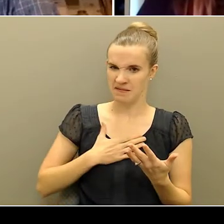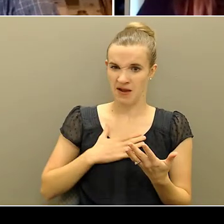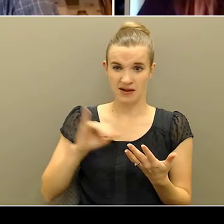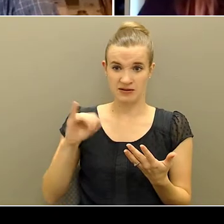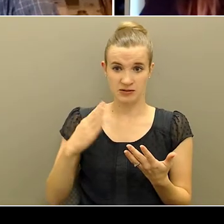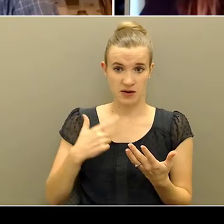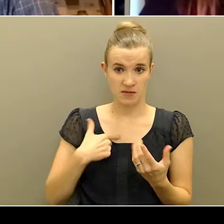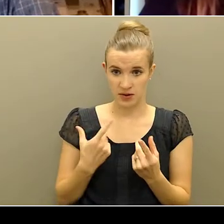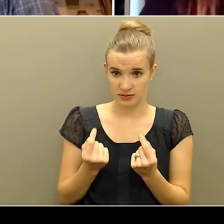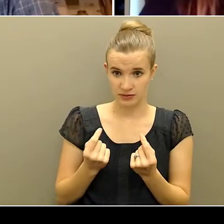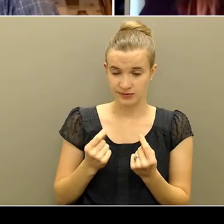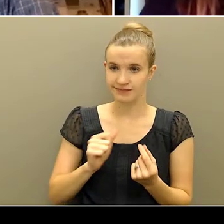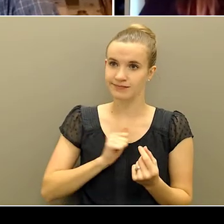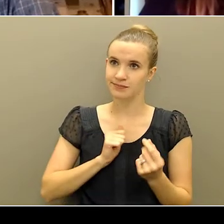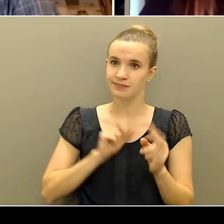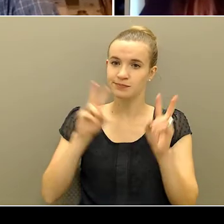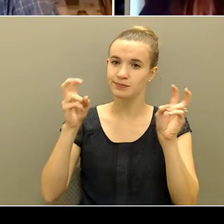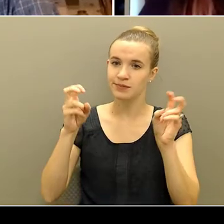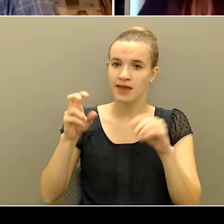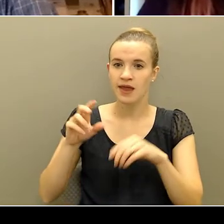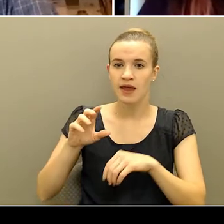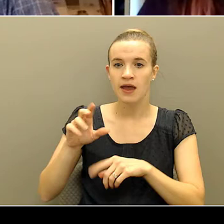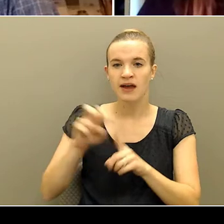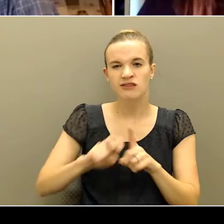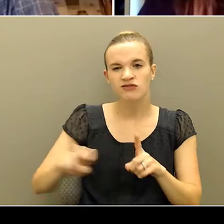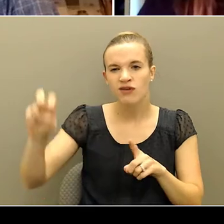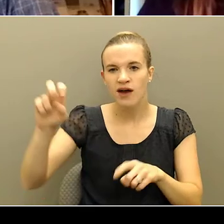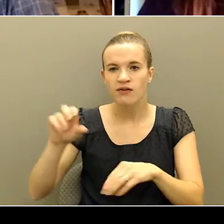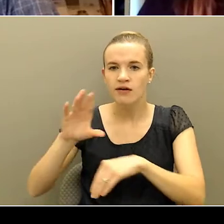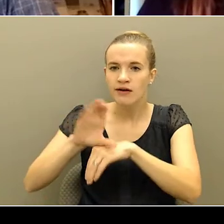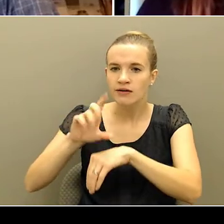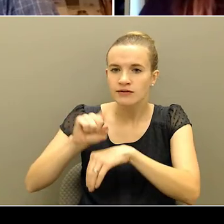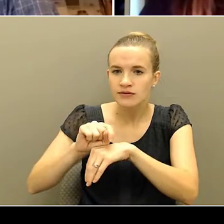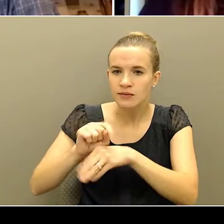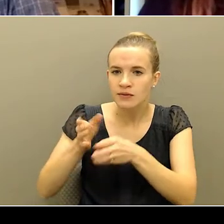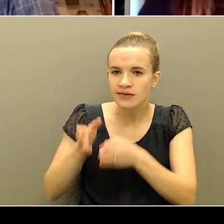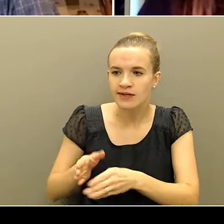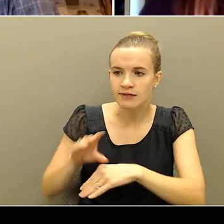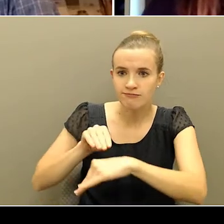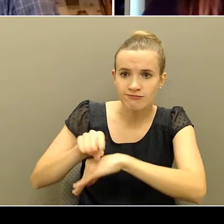guess, would be a travel consultant. In the most general, in the most general